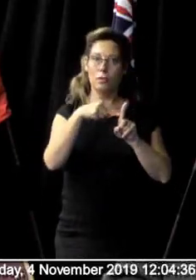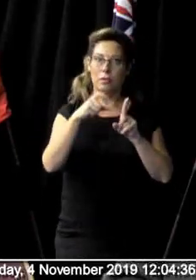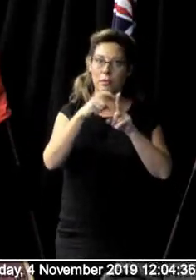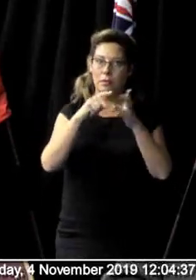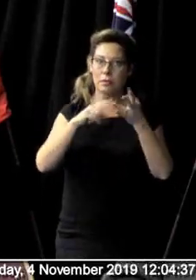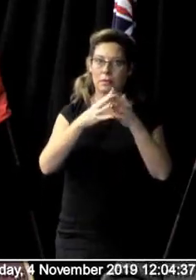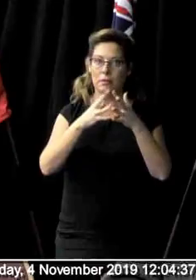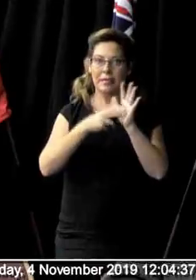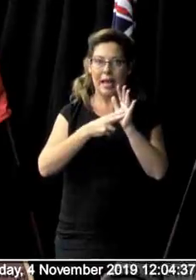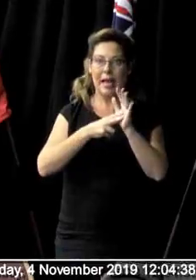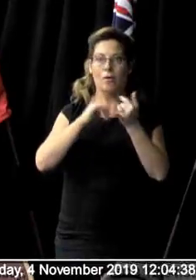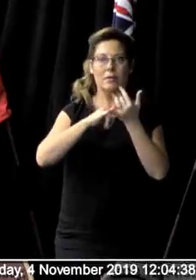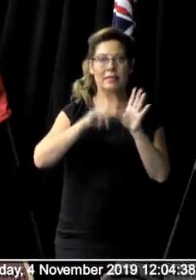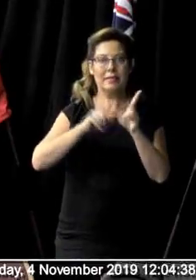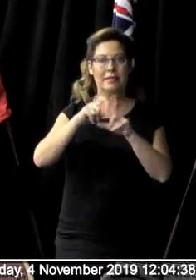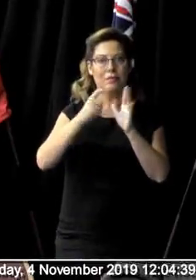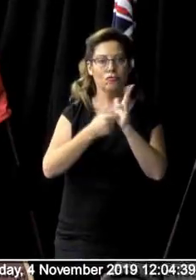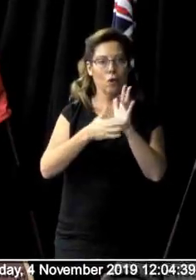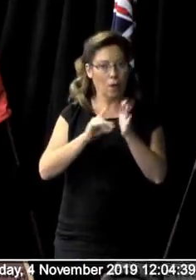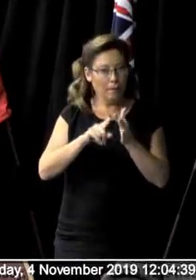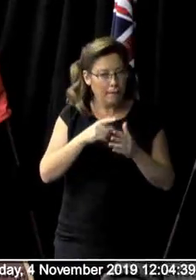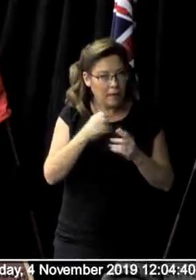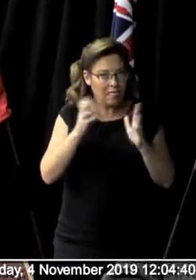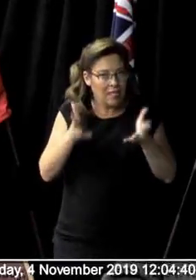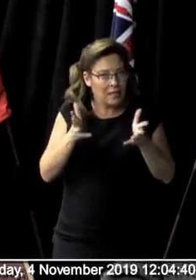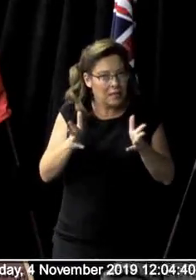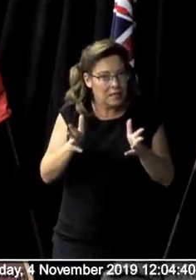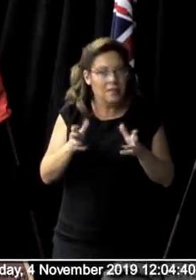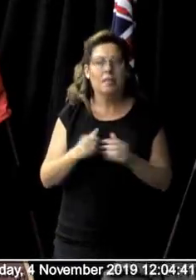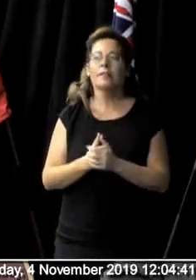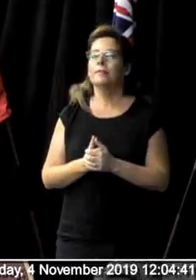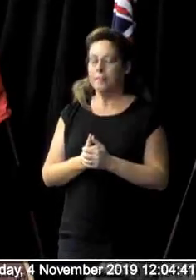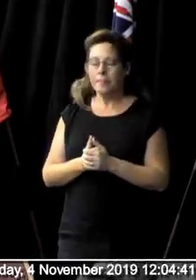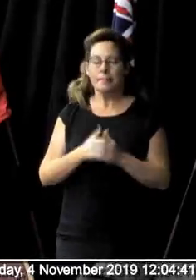Yes, [REDACTED] has an intellectual impairment but she is also a great learner.